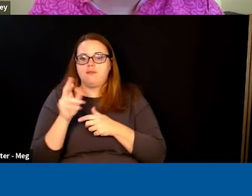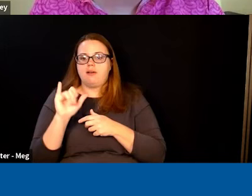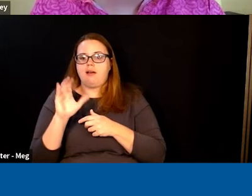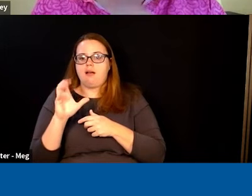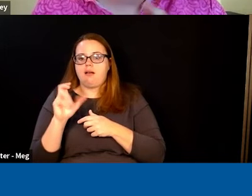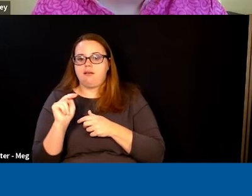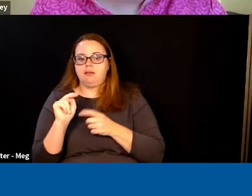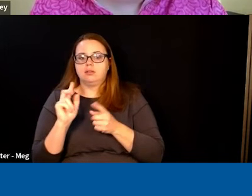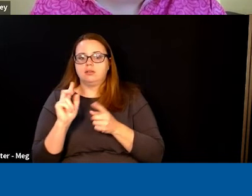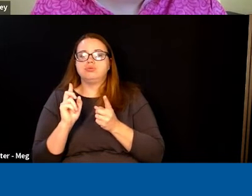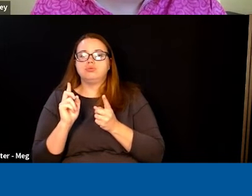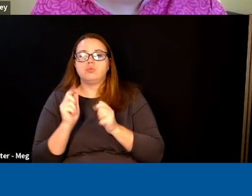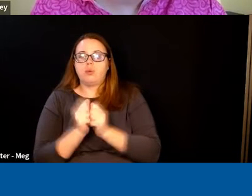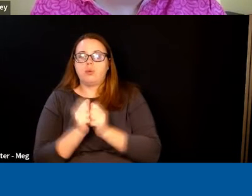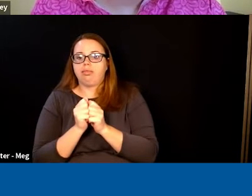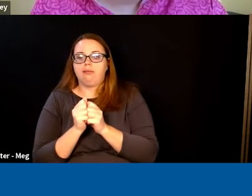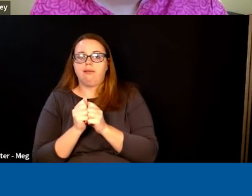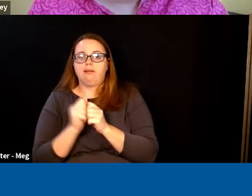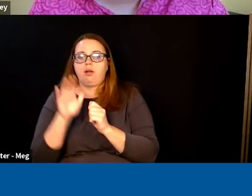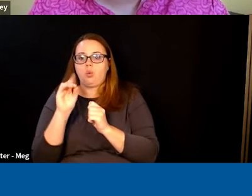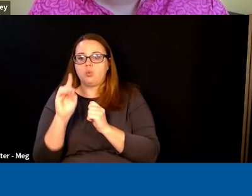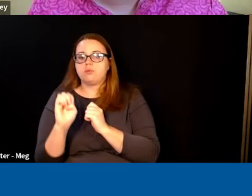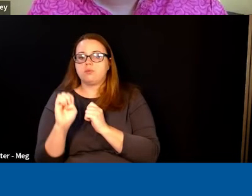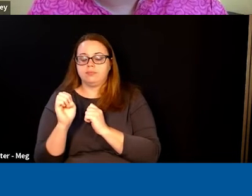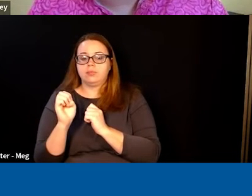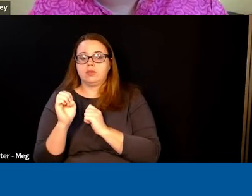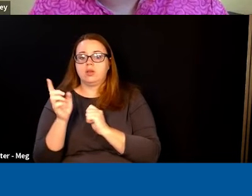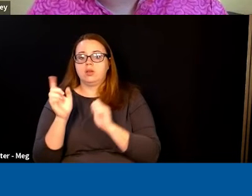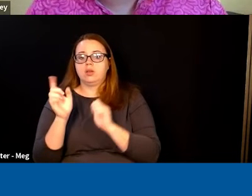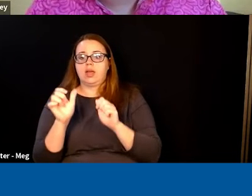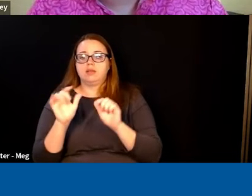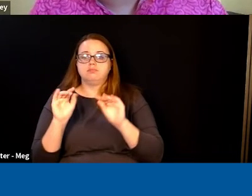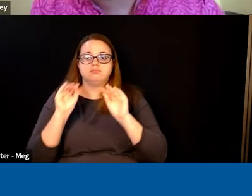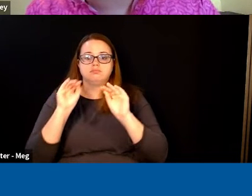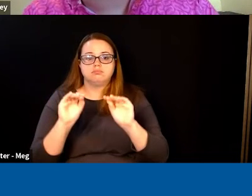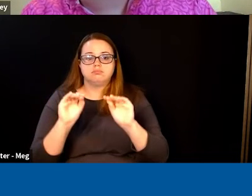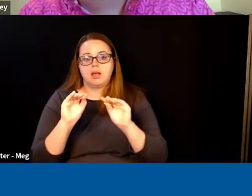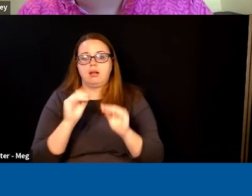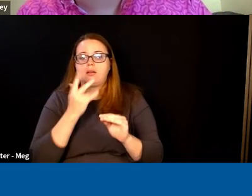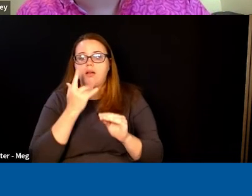kind of some code here. We can say, fill that with the text color keyword and that'll hold up.